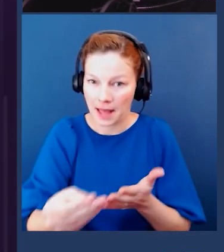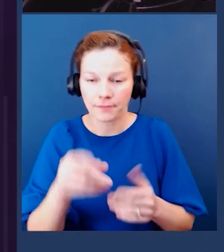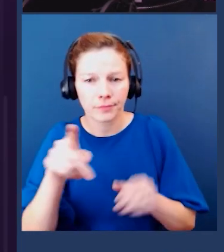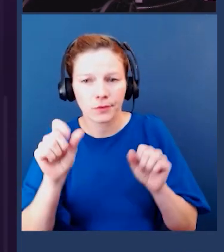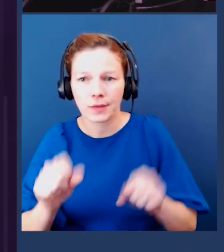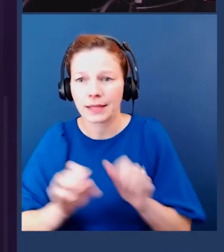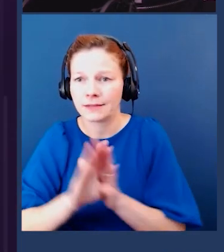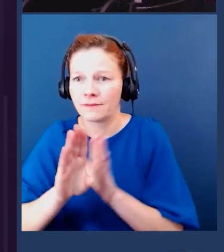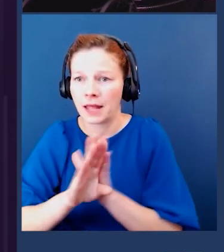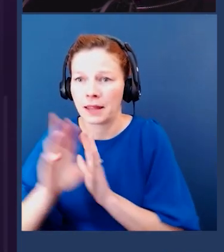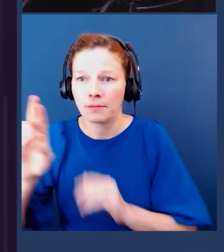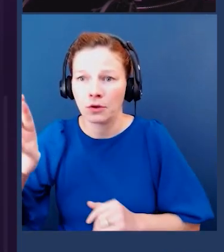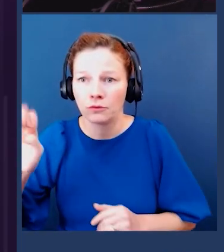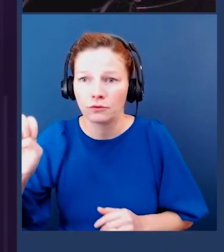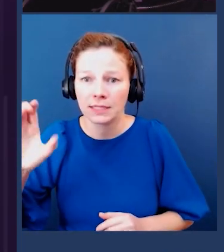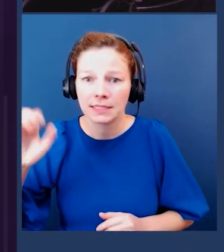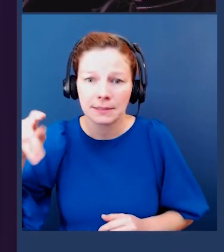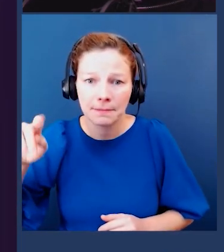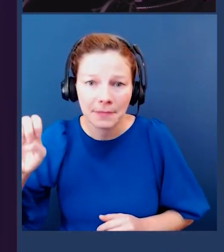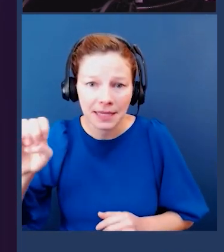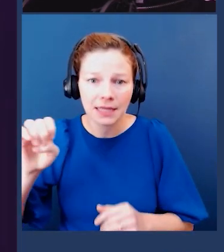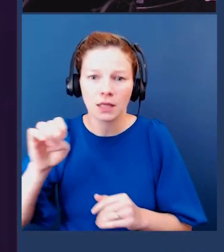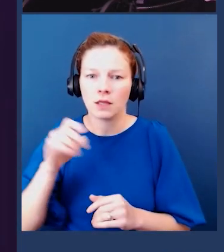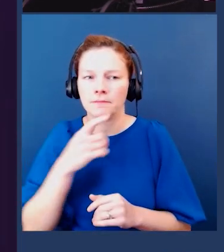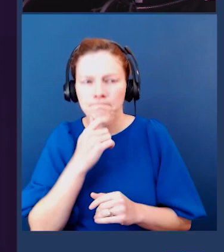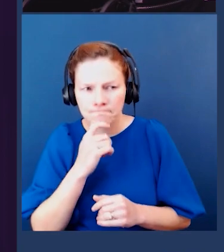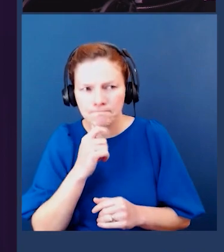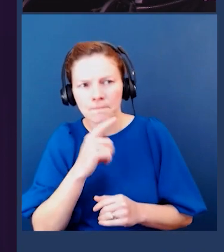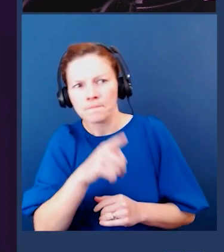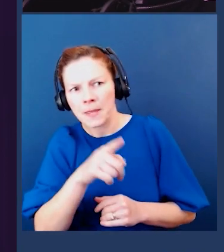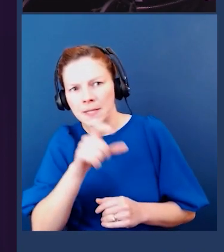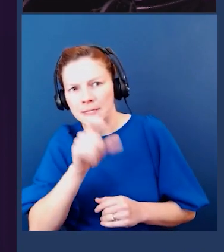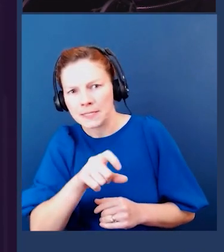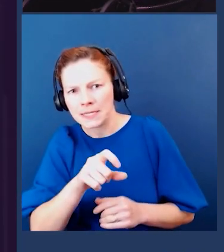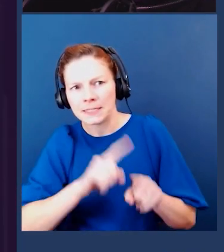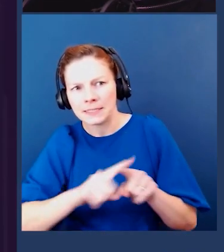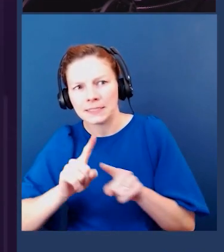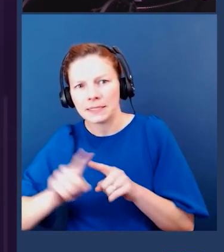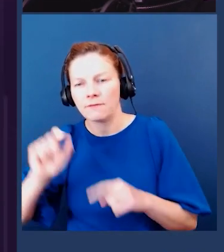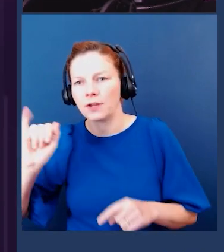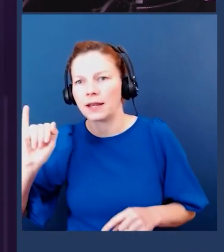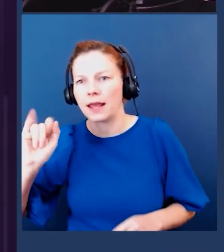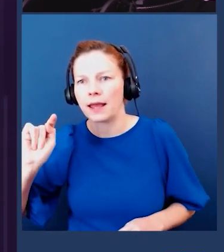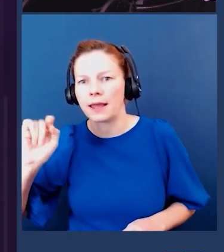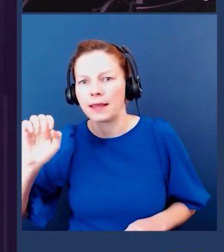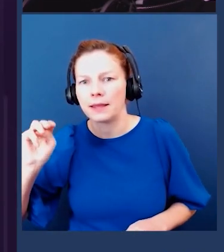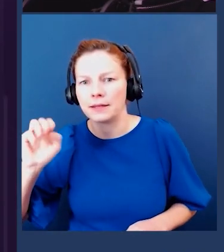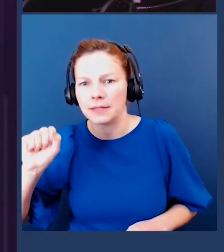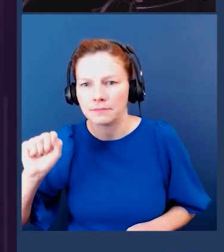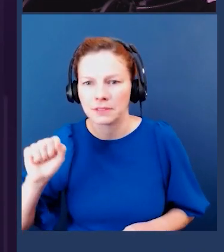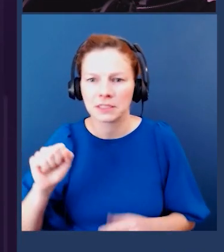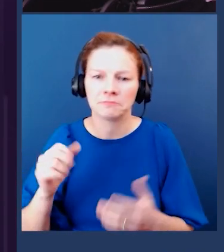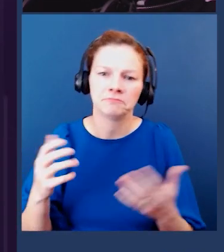the different like items that is needed in that recipe. Let's be popular with dust. So we need three dust